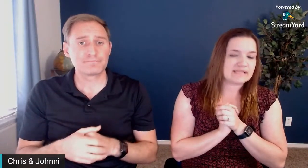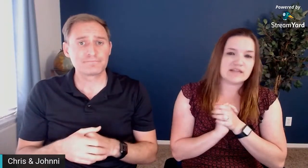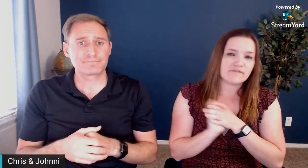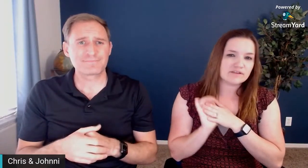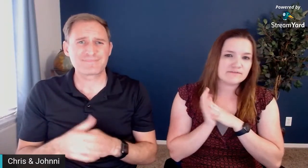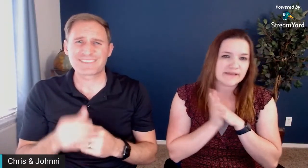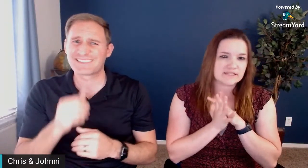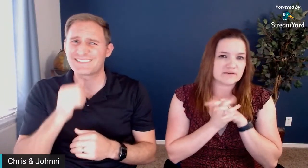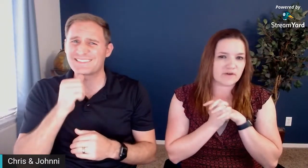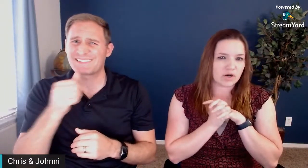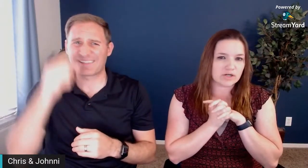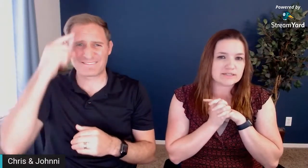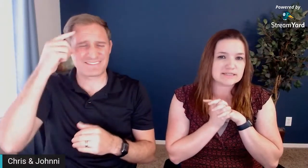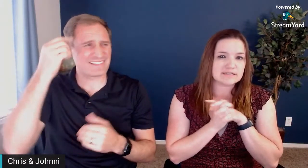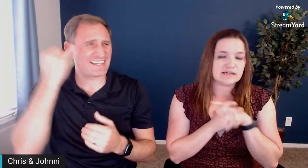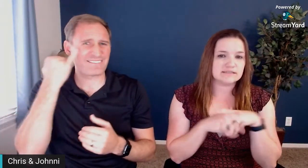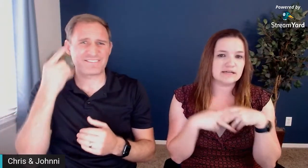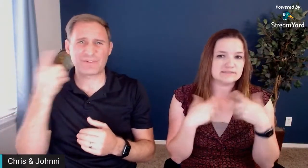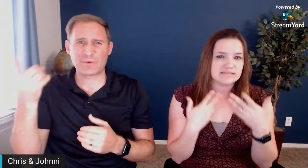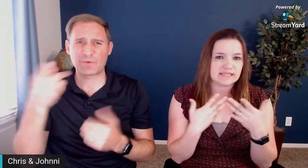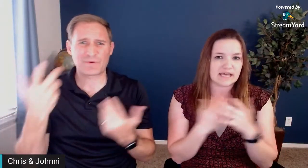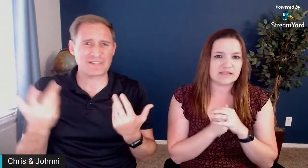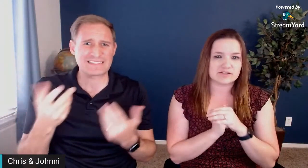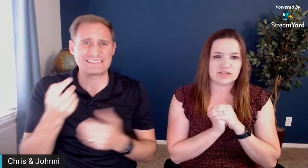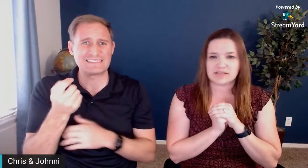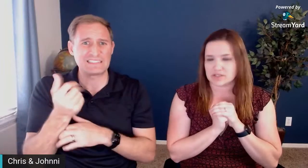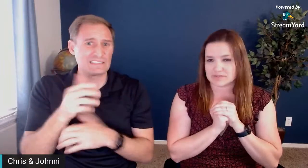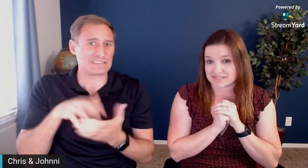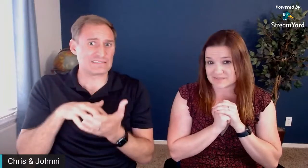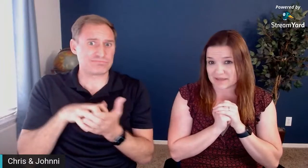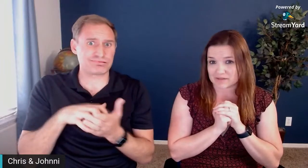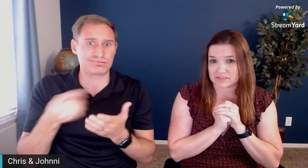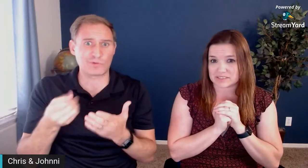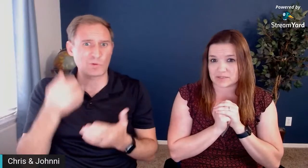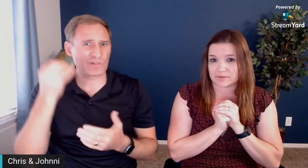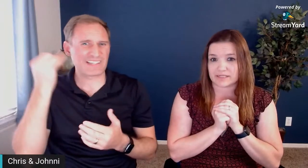it's not for the faint of heart i'll i'll say that there's a lot that goes into medical interpreting